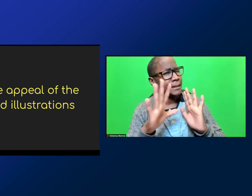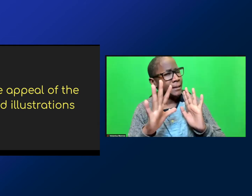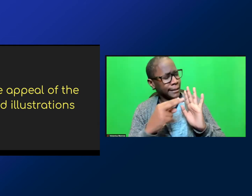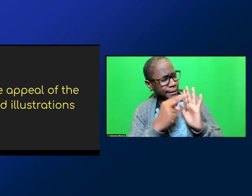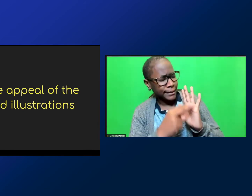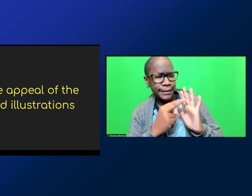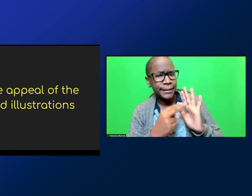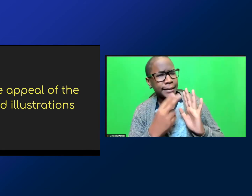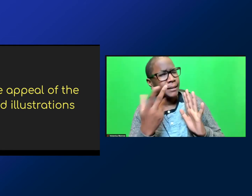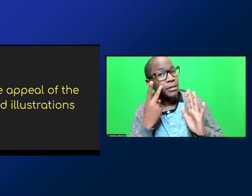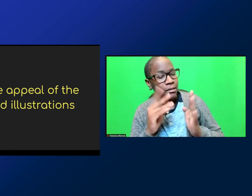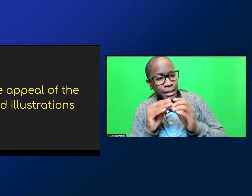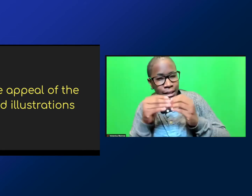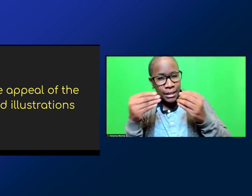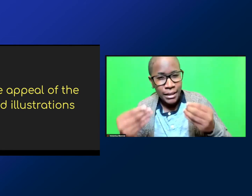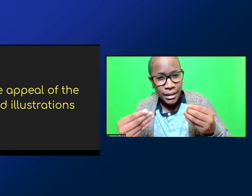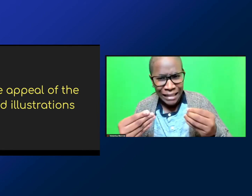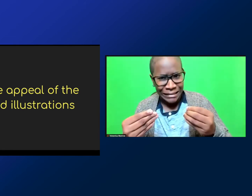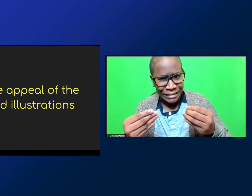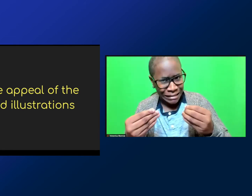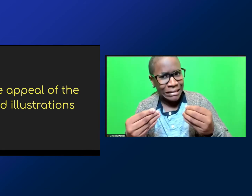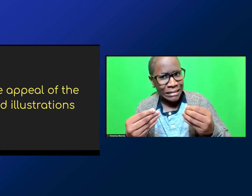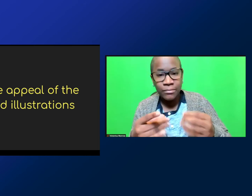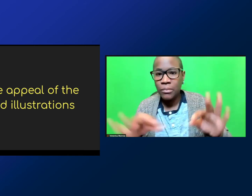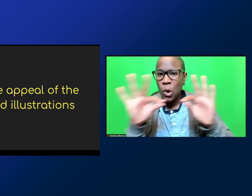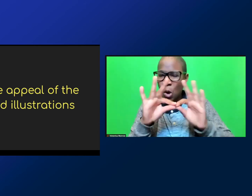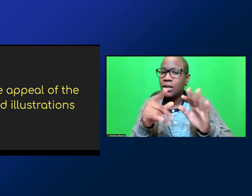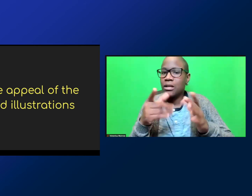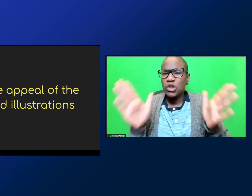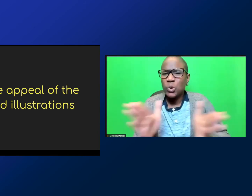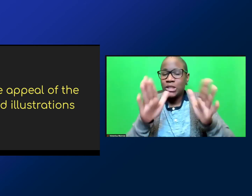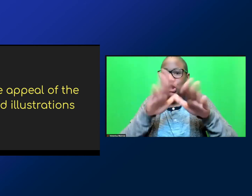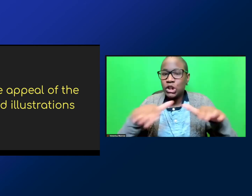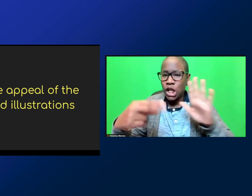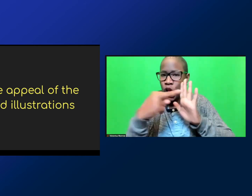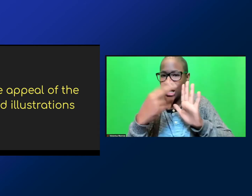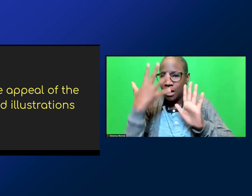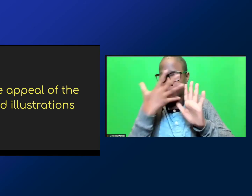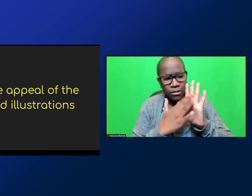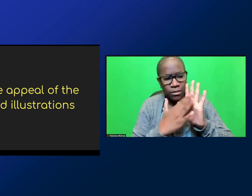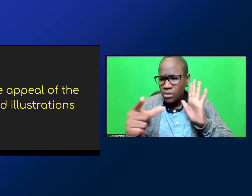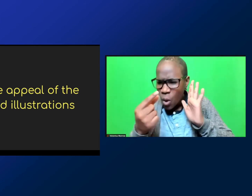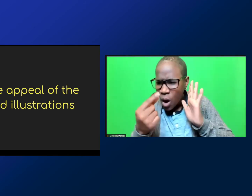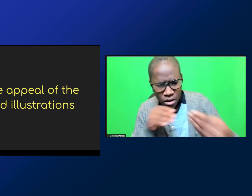are given pink things so that may be clothing it may be toys and so when i say really assess the